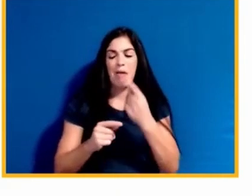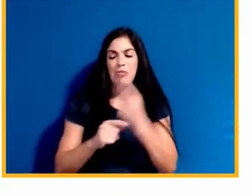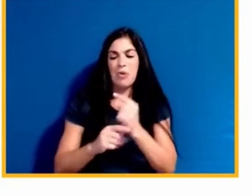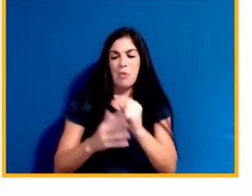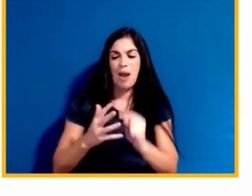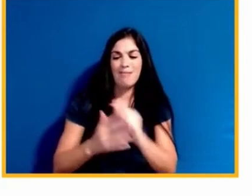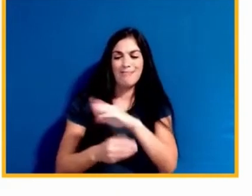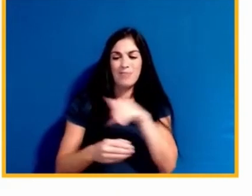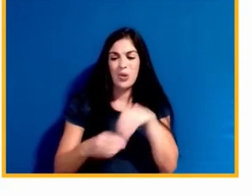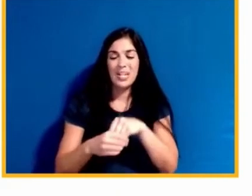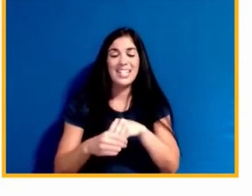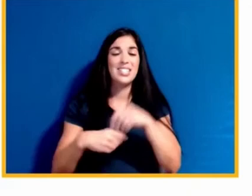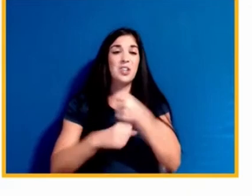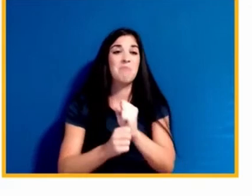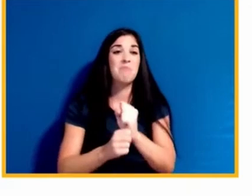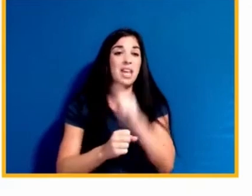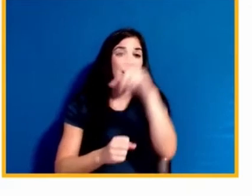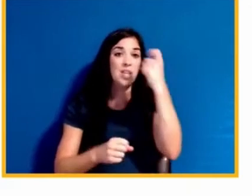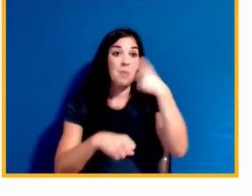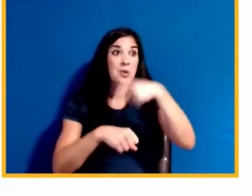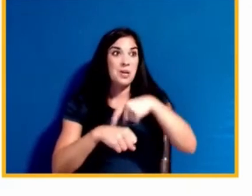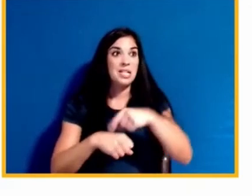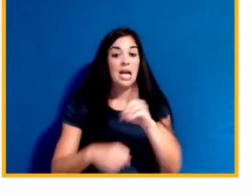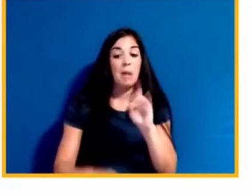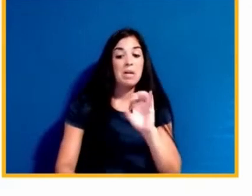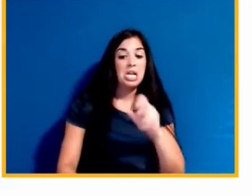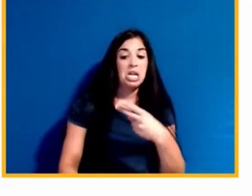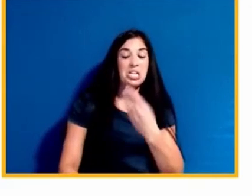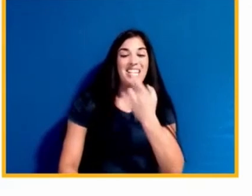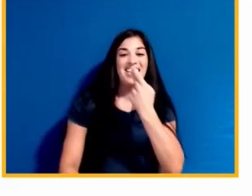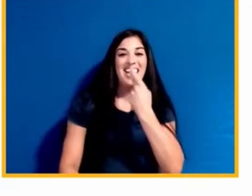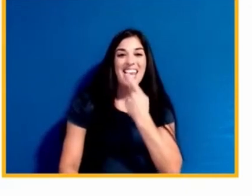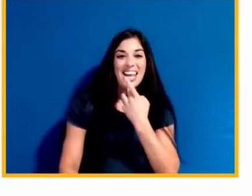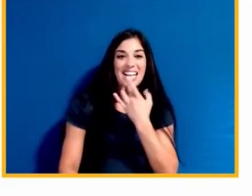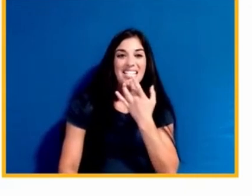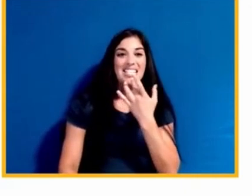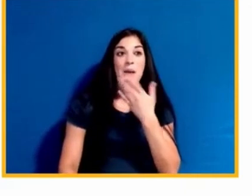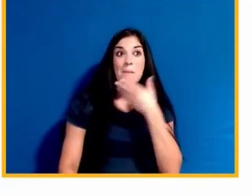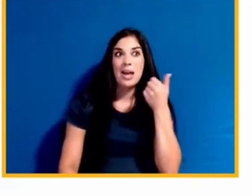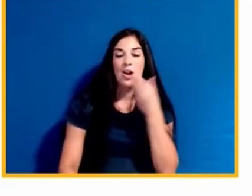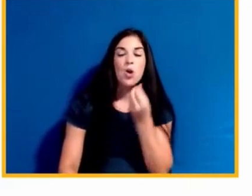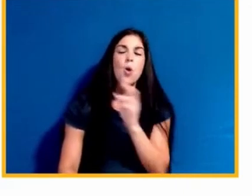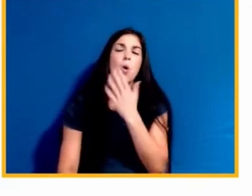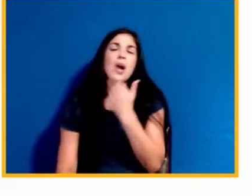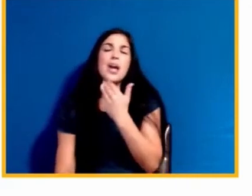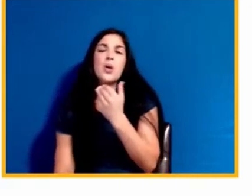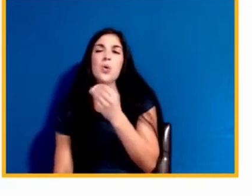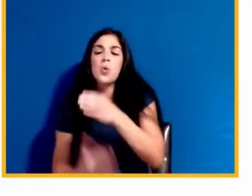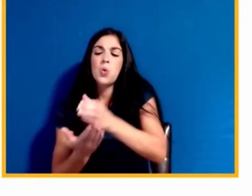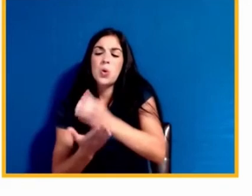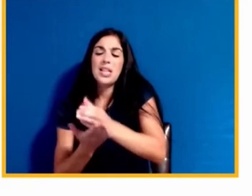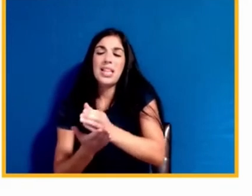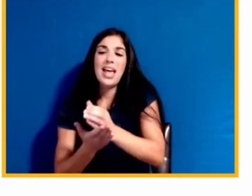make a summertime dish taste even better or even make a cool glass of lemonade to cool ourselves off with but